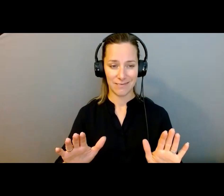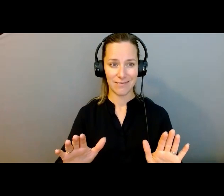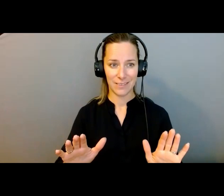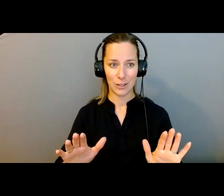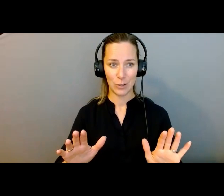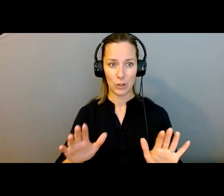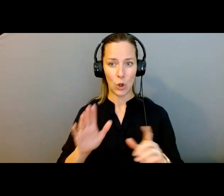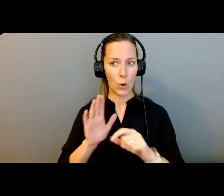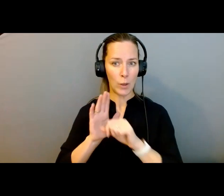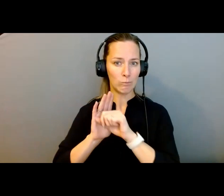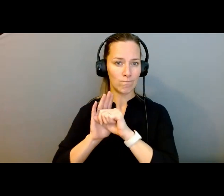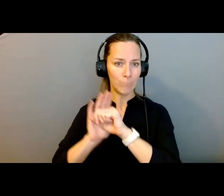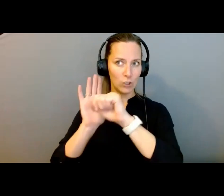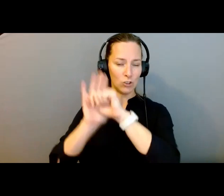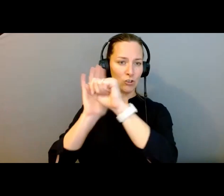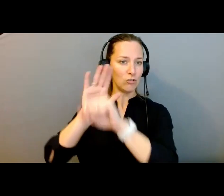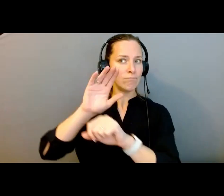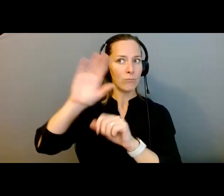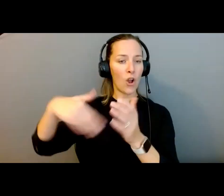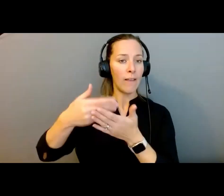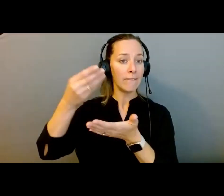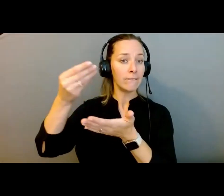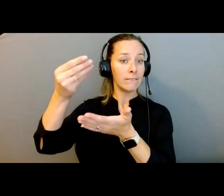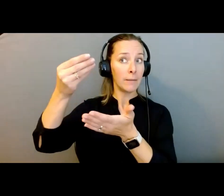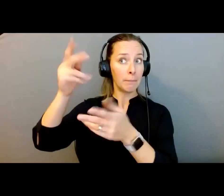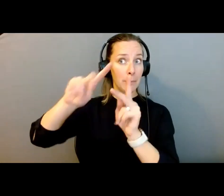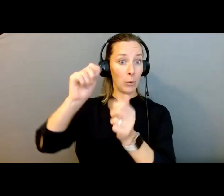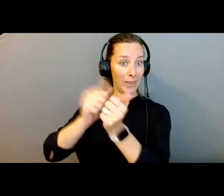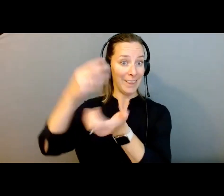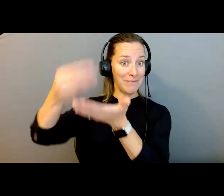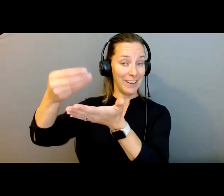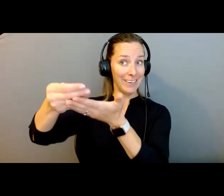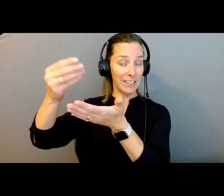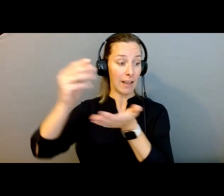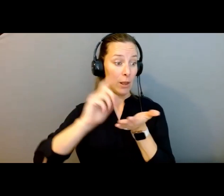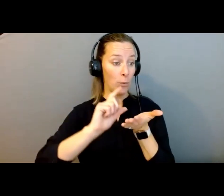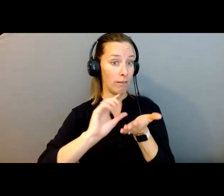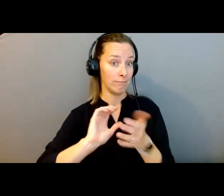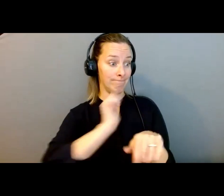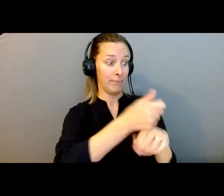all funders to require certain involvement of communities being studied would be very helpful.